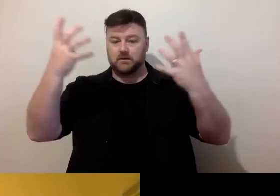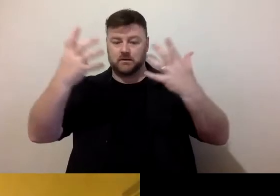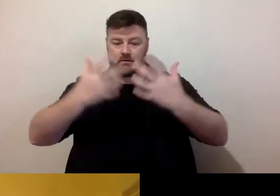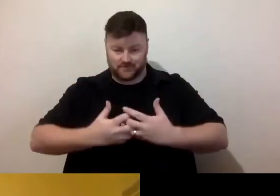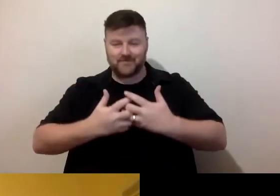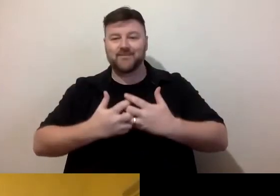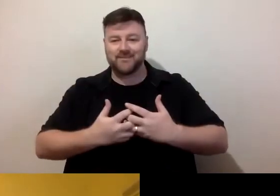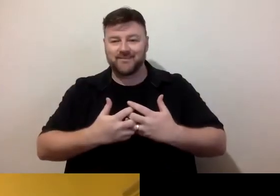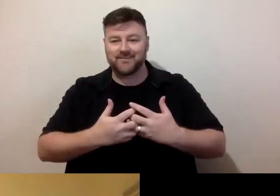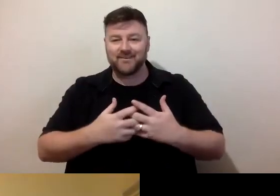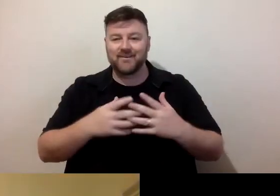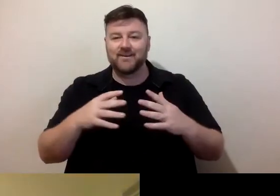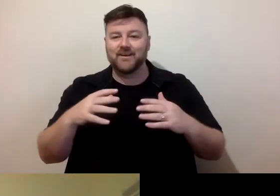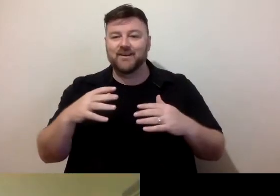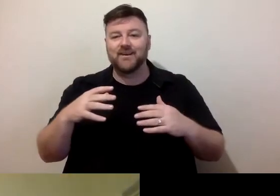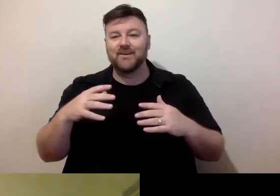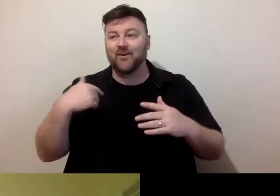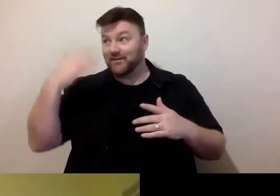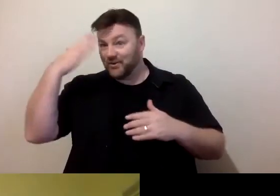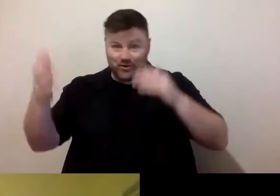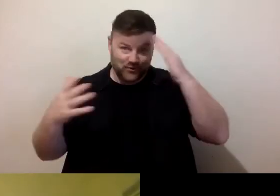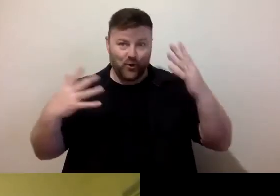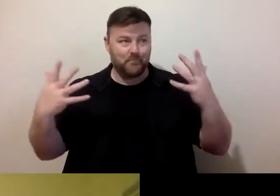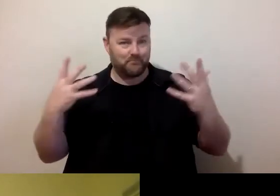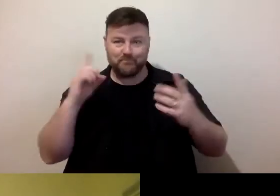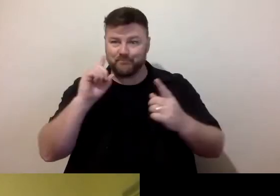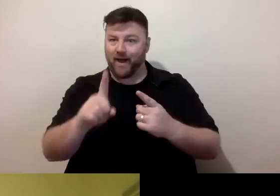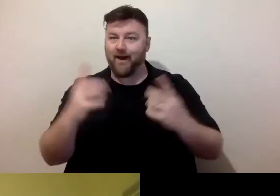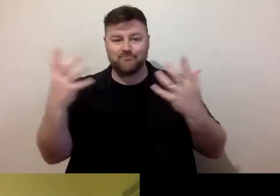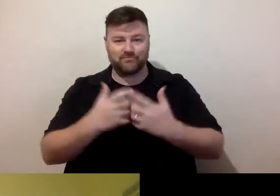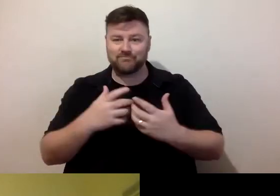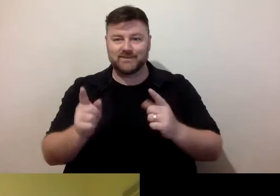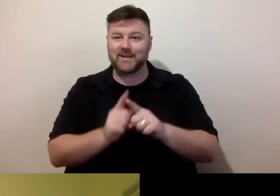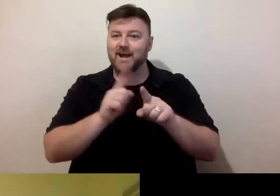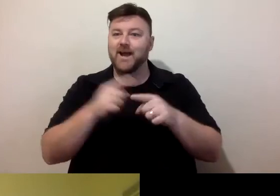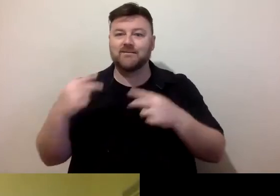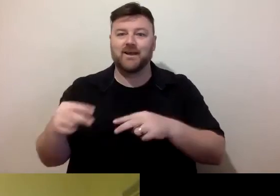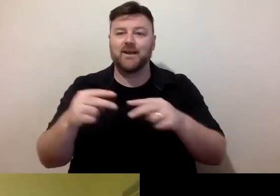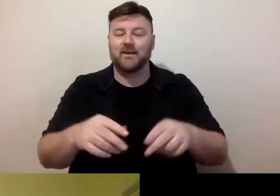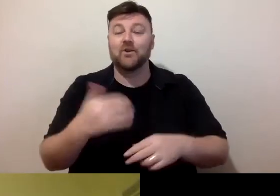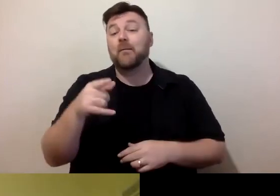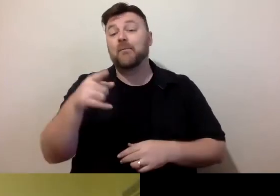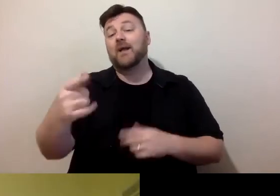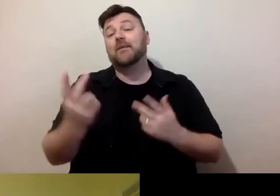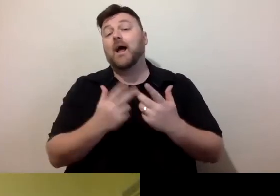And so there's some thing where perhaps it is another out let - just